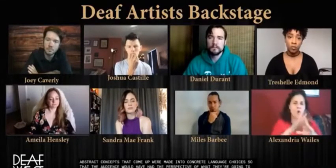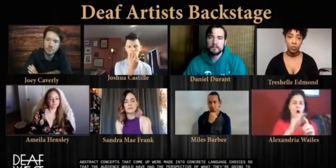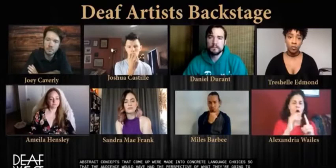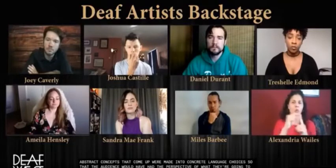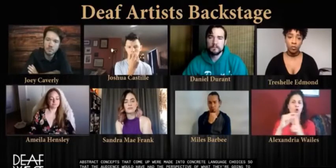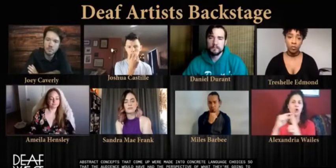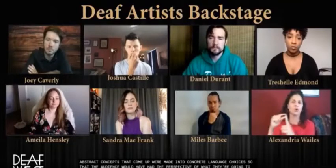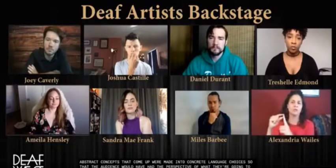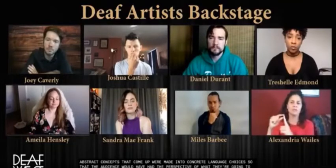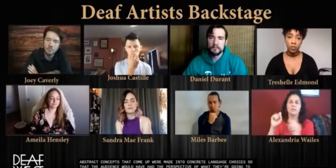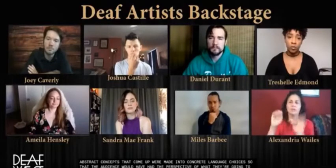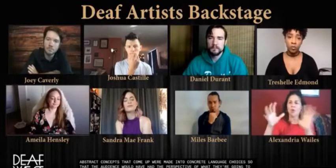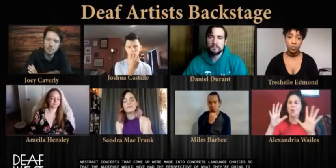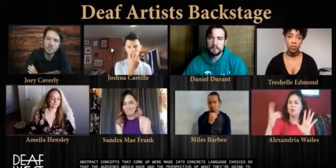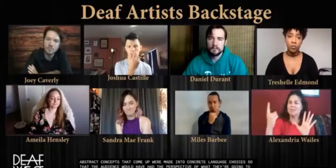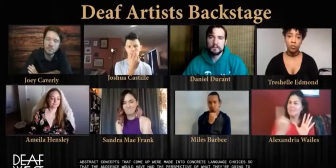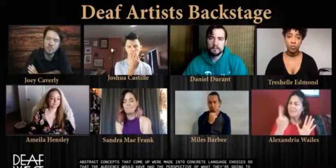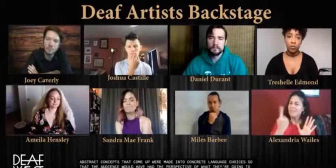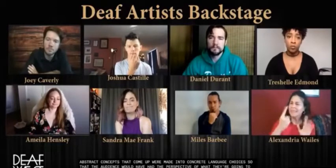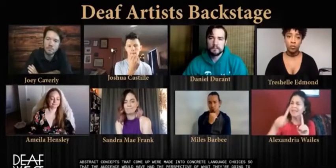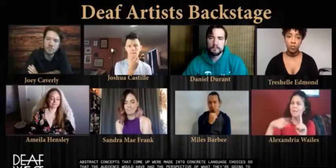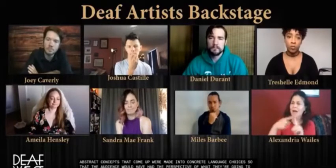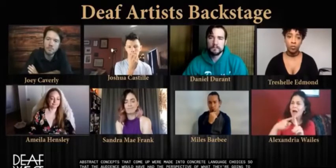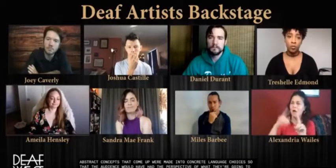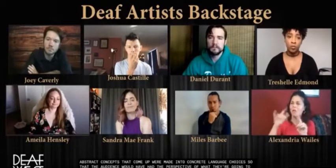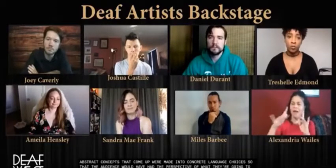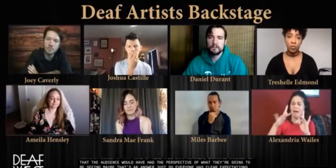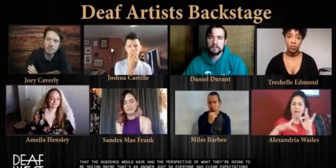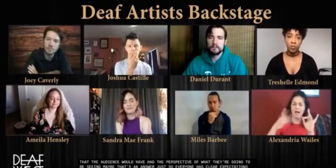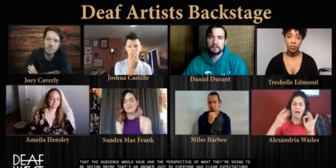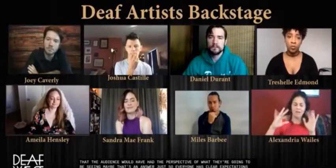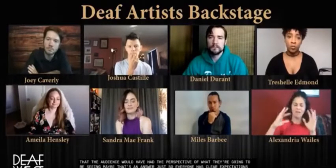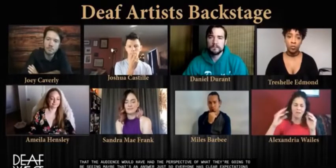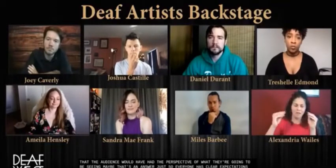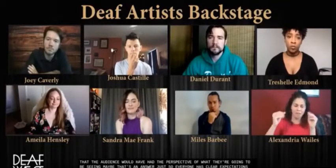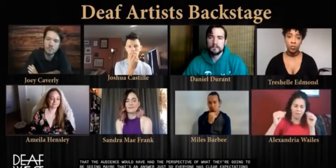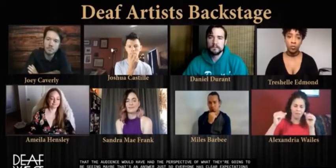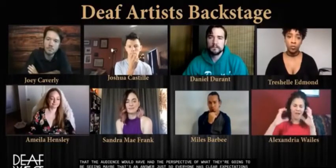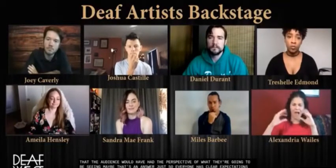So, I think the entire experience doesn't necessarily have to depend on the words.